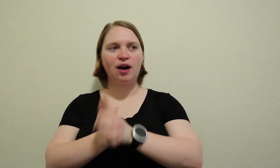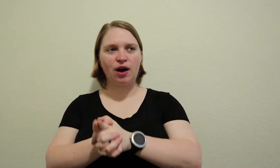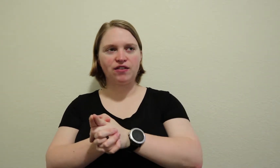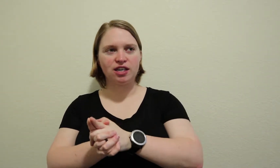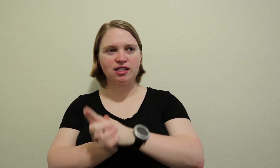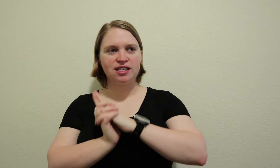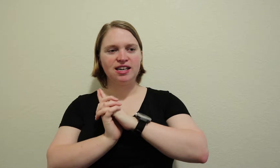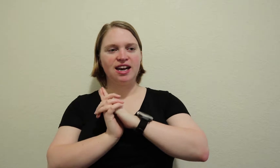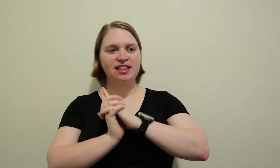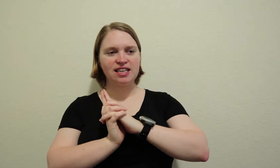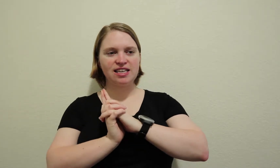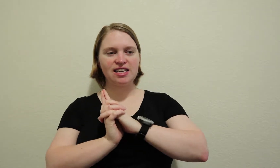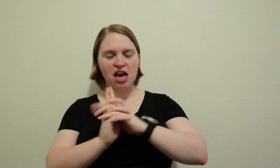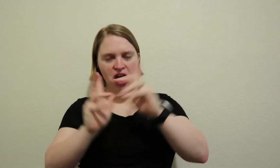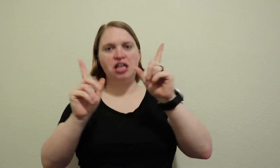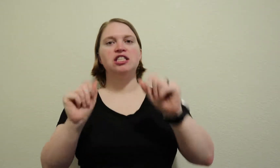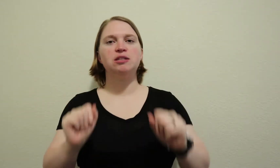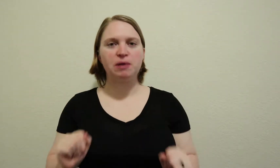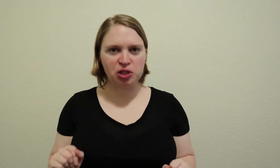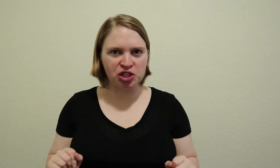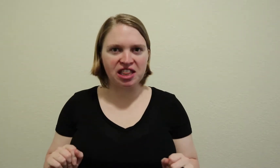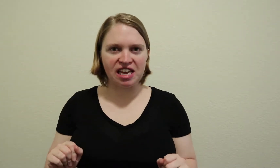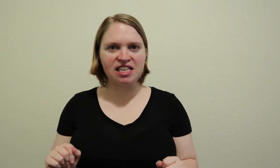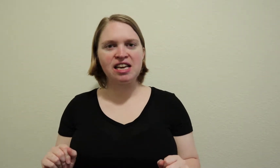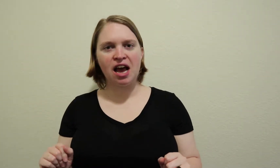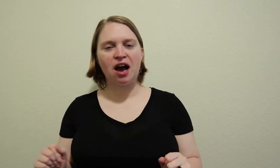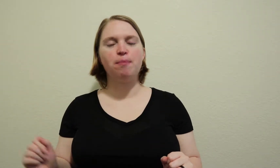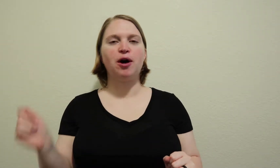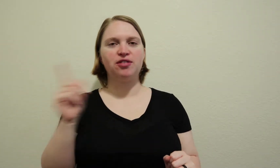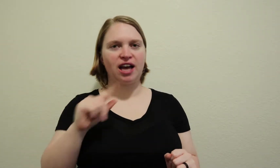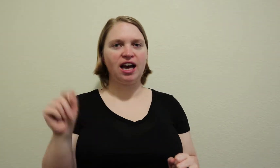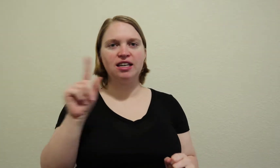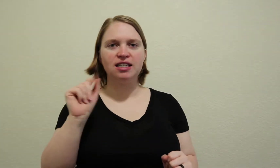However, the suspicious thing about that